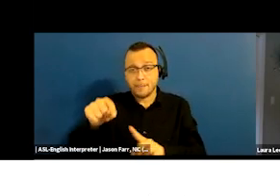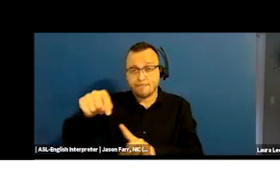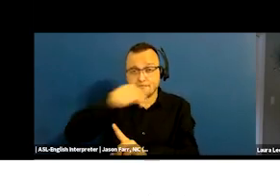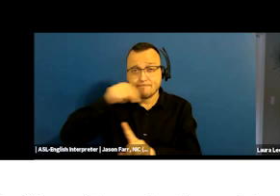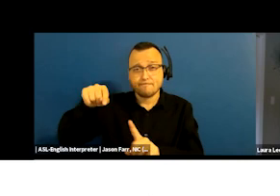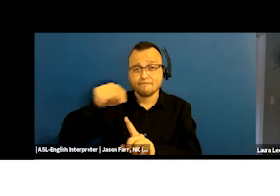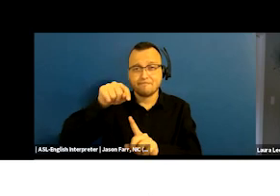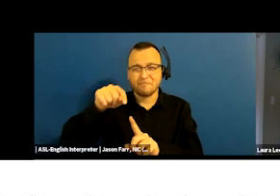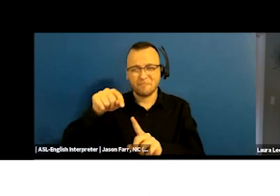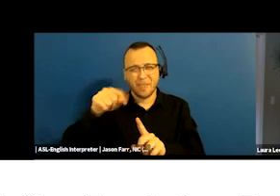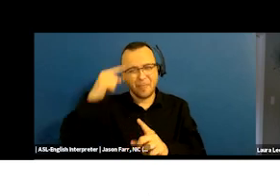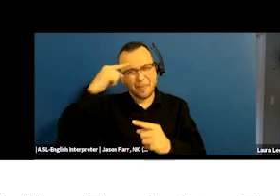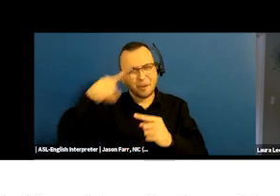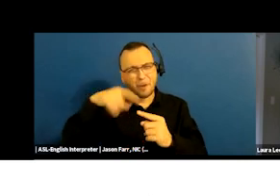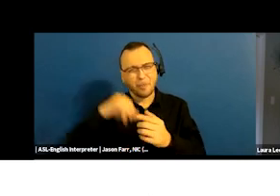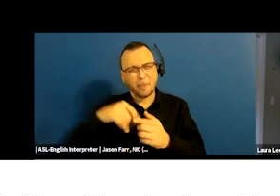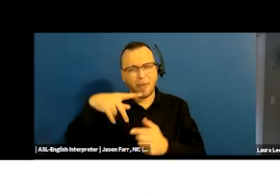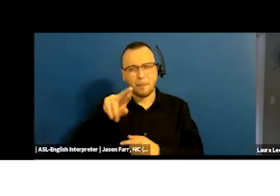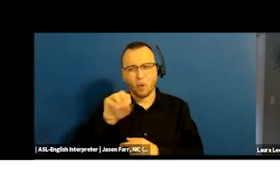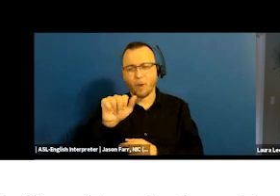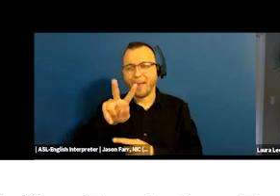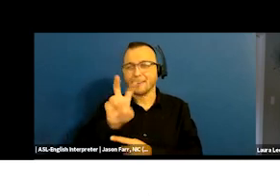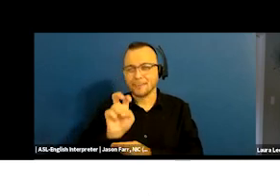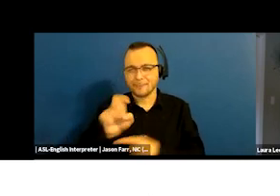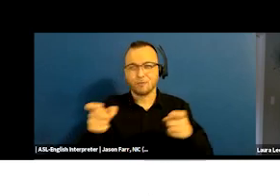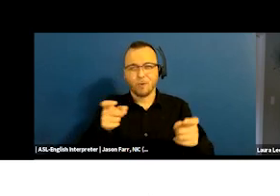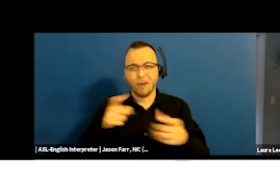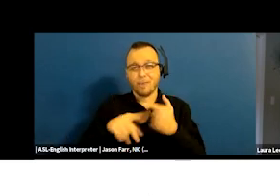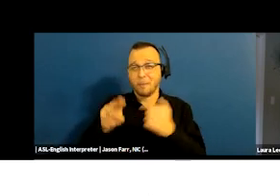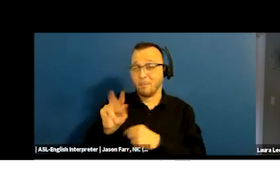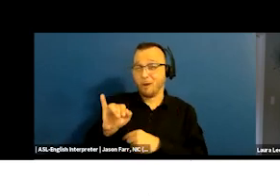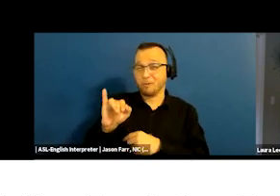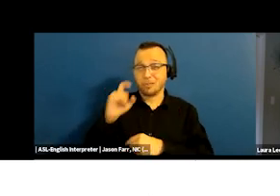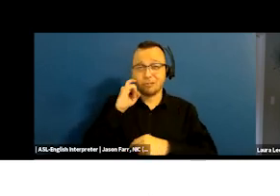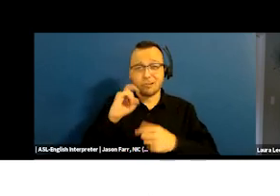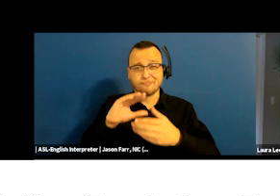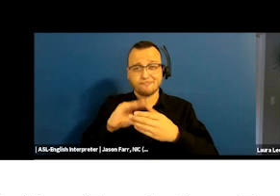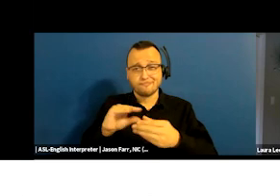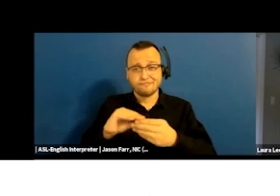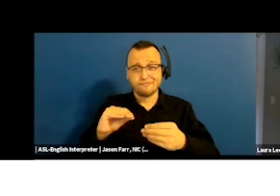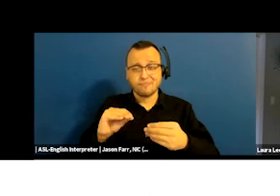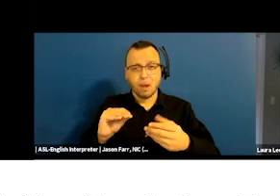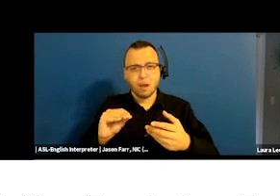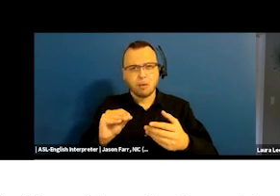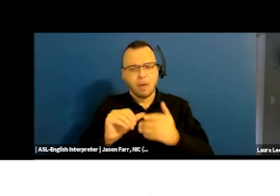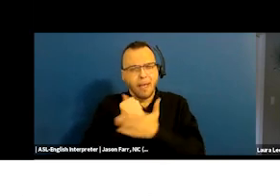at some point, you wanna come back and follow up, and if you can help repair the situation,